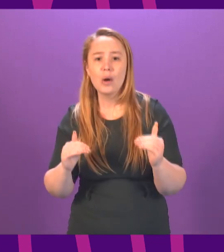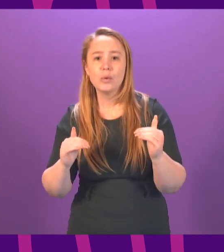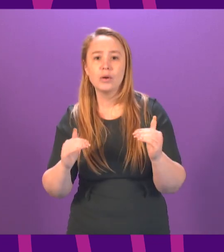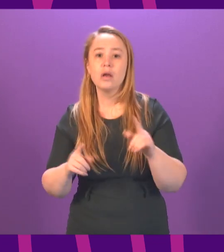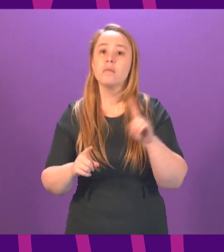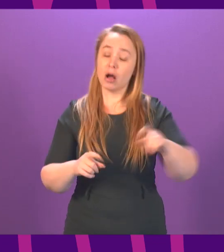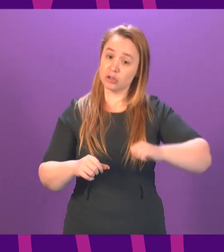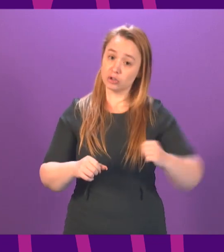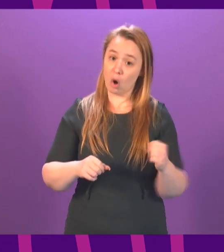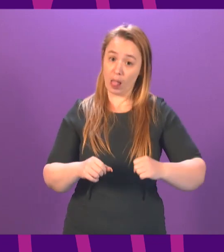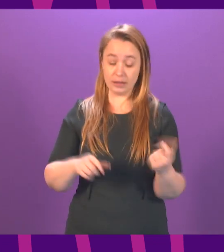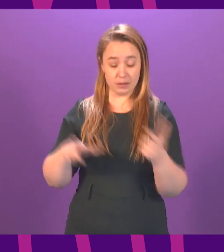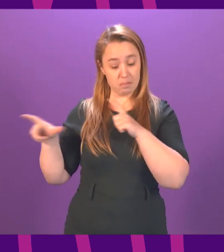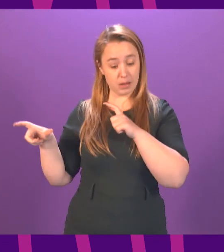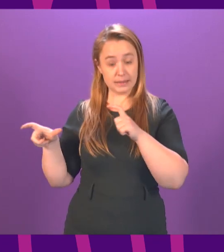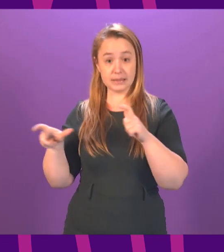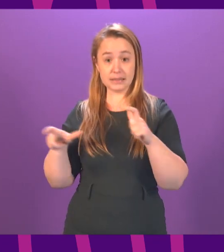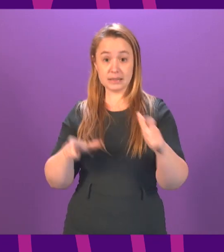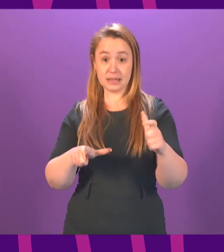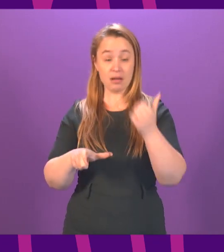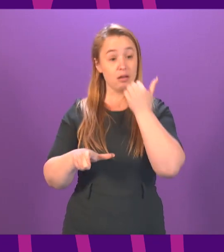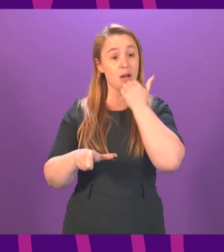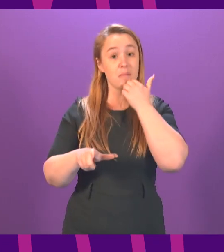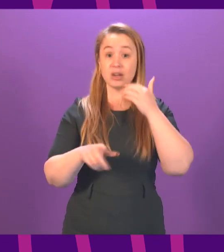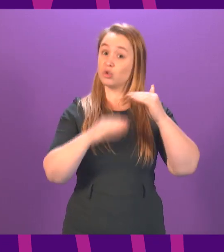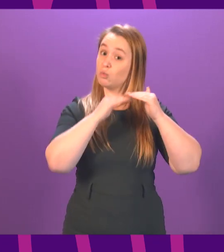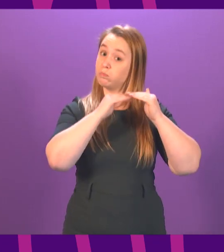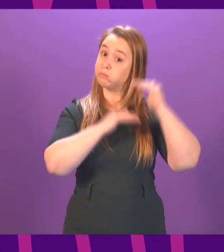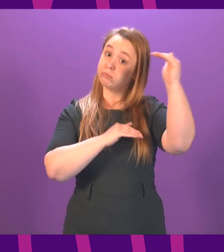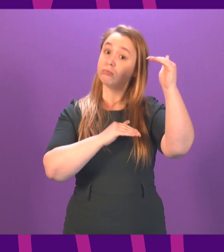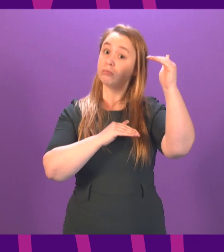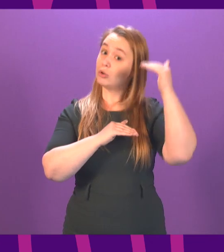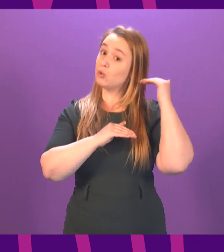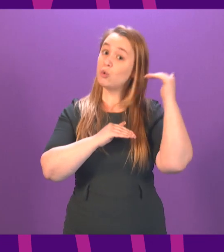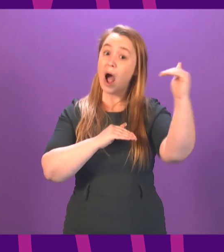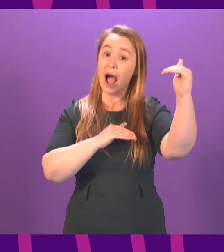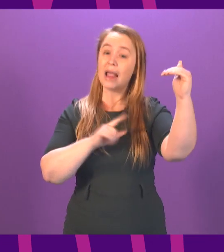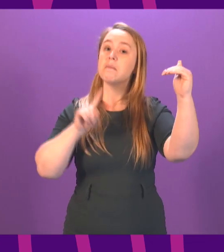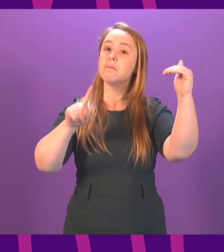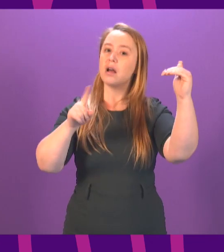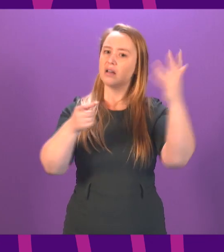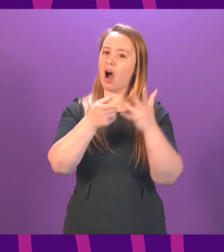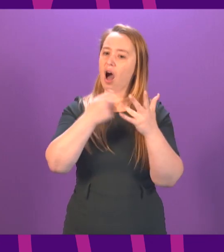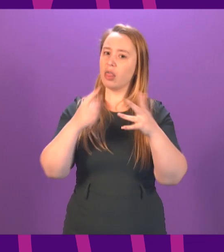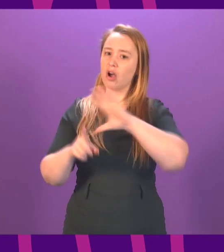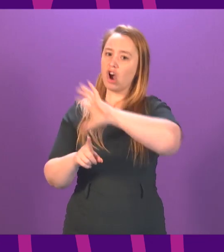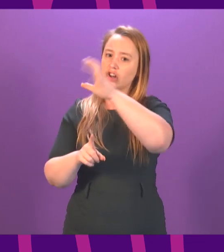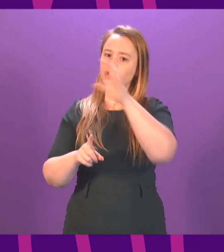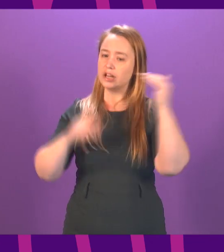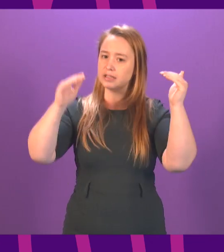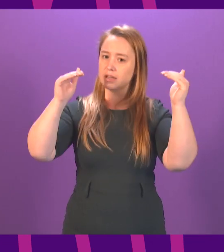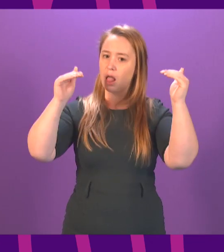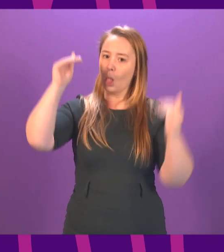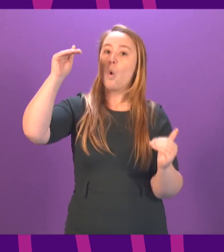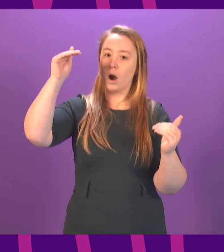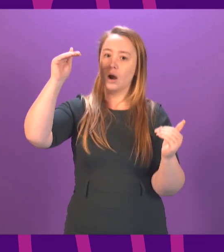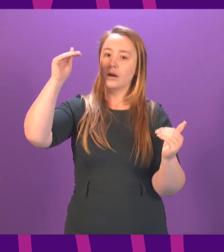pandemic, Scotland has consistently had rates that are too high in my opinion, but that are lower than other nations in the UK, certainly those of England and,